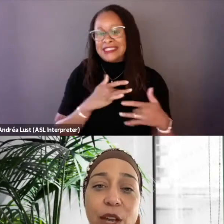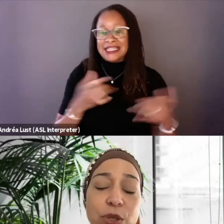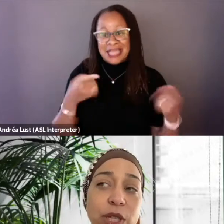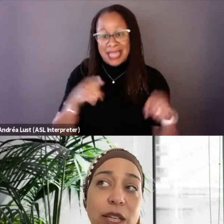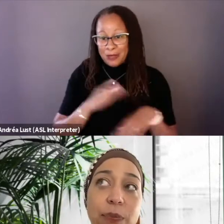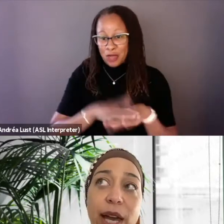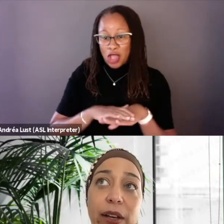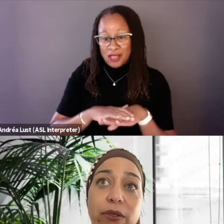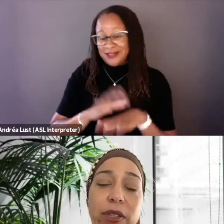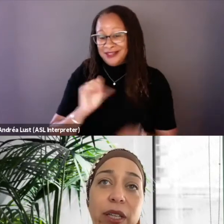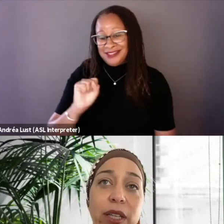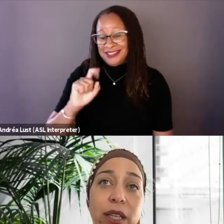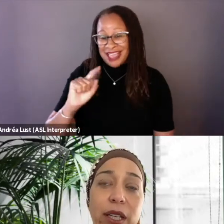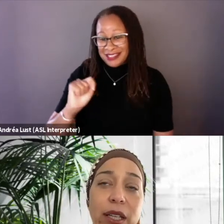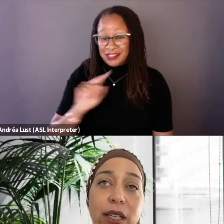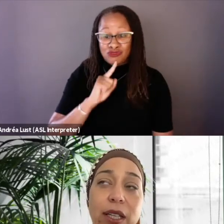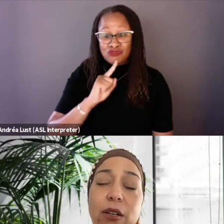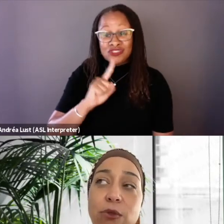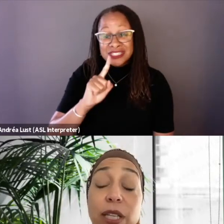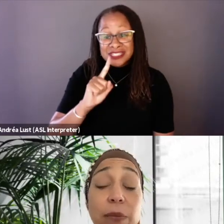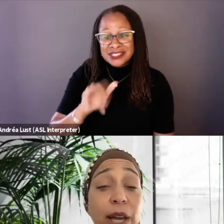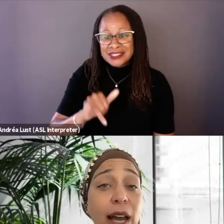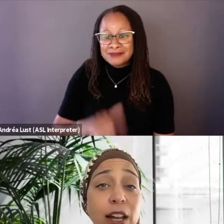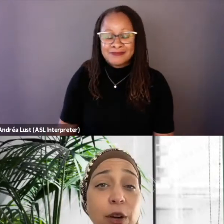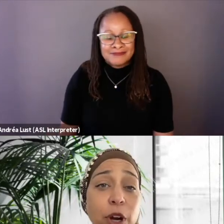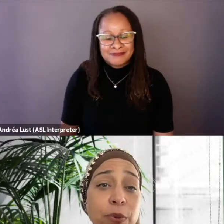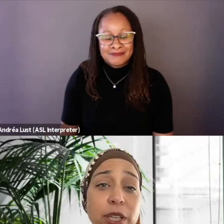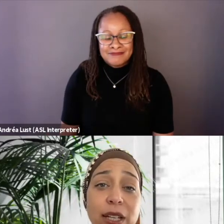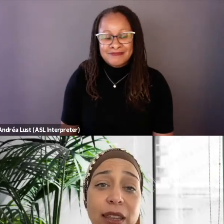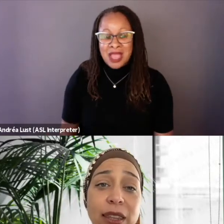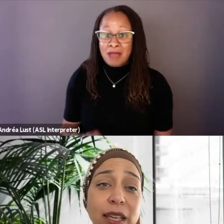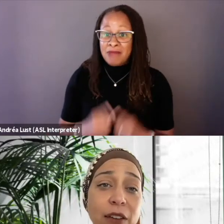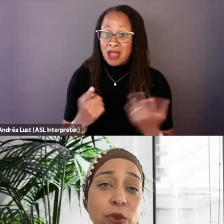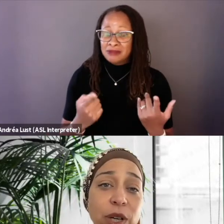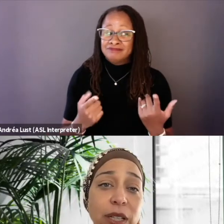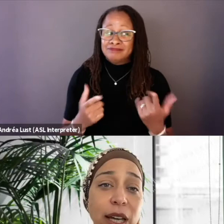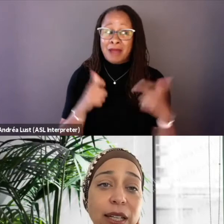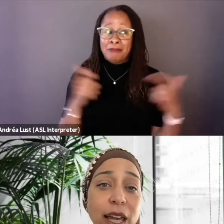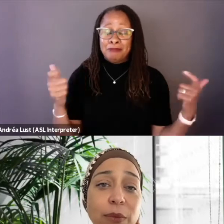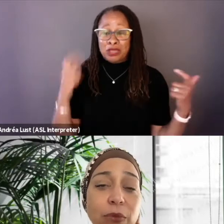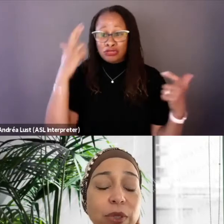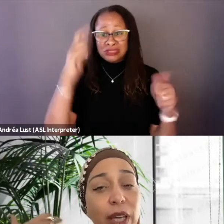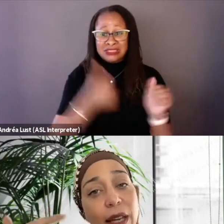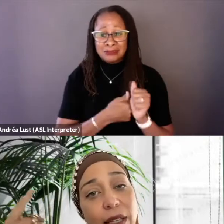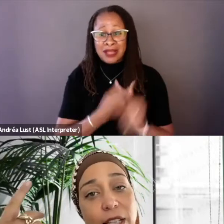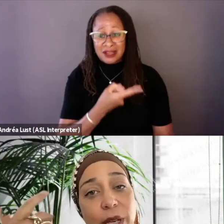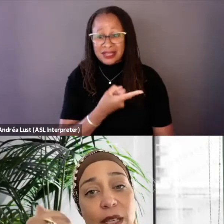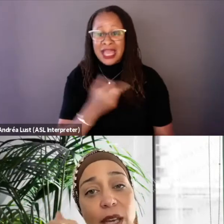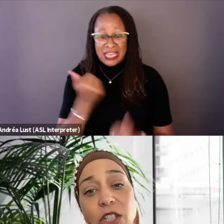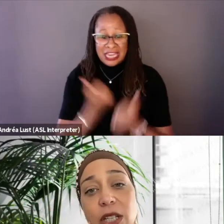It was really about, you know, it was really about a higher purpose. And I think everyone kind of came in with that expectation